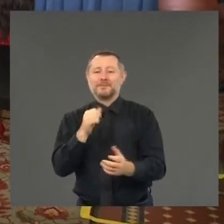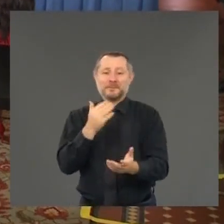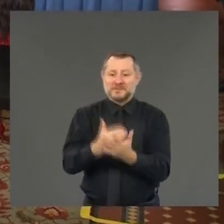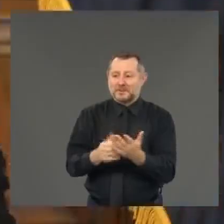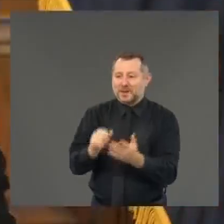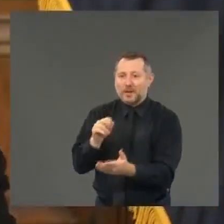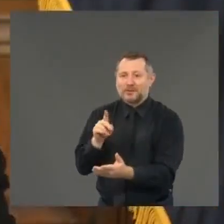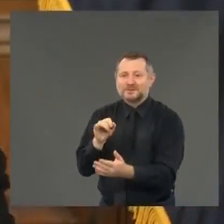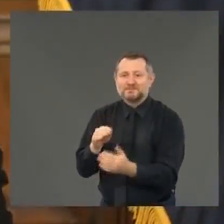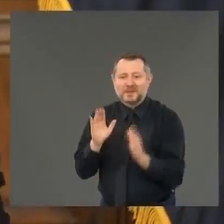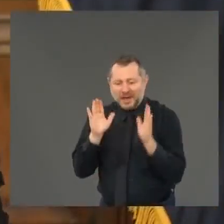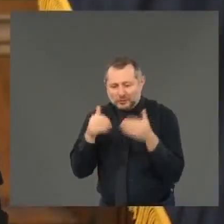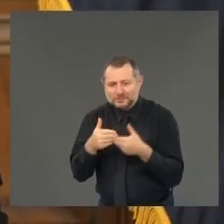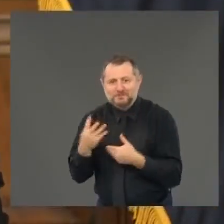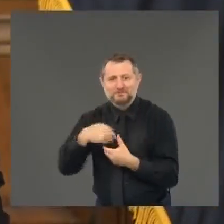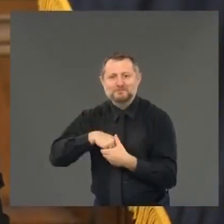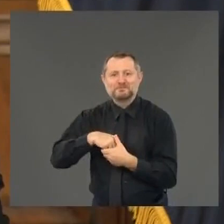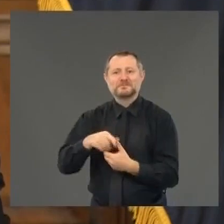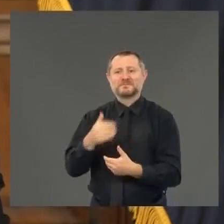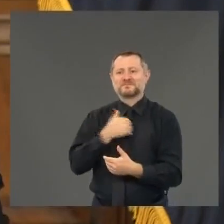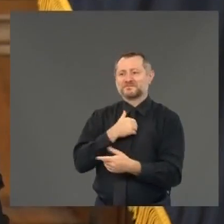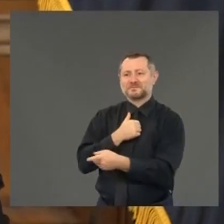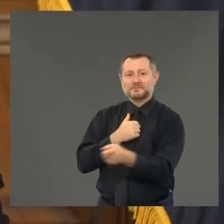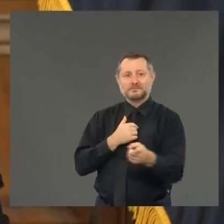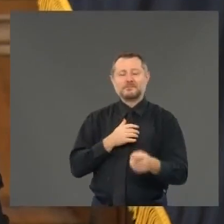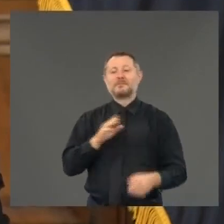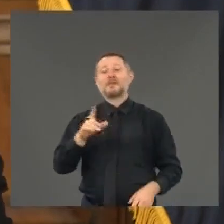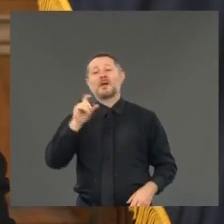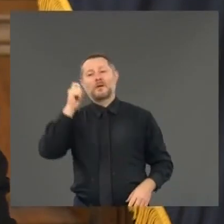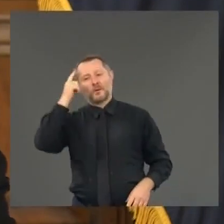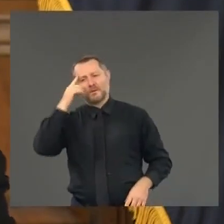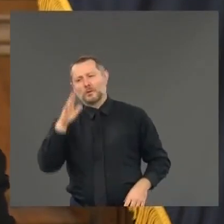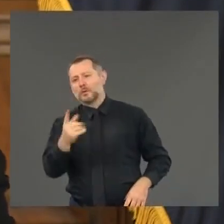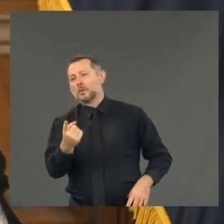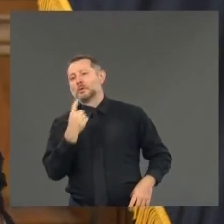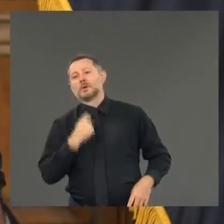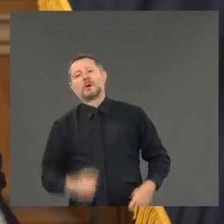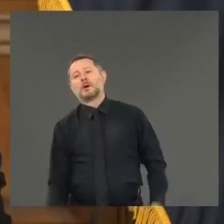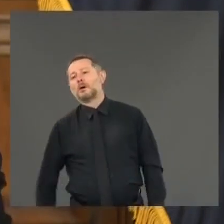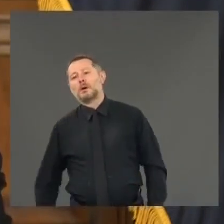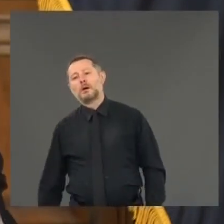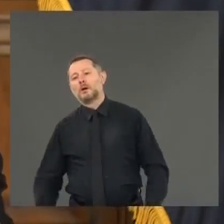WILLING TO DO TESTING, WEAR PPE IN ORDER TO SEE A 98-YEAR-OLD WOMAN IN THE NURSING HOME OR SICK SON AND IT'S TOO MUCH FOR THEM.